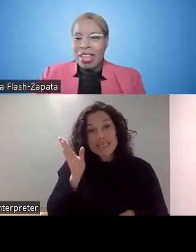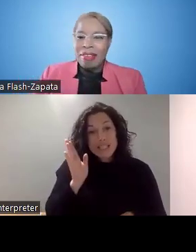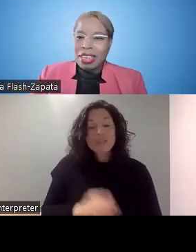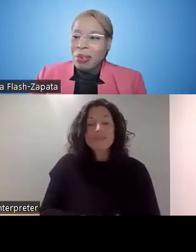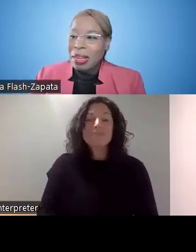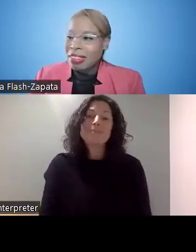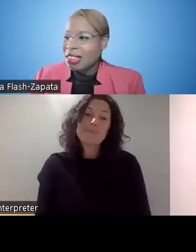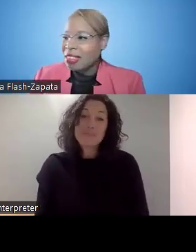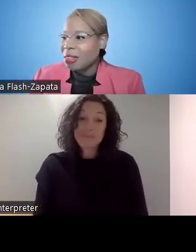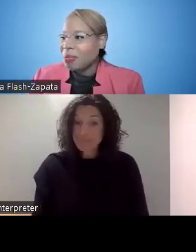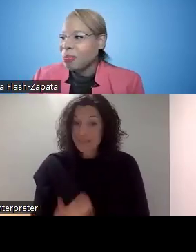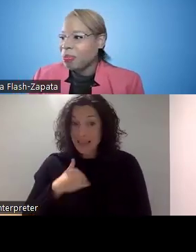Do you have any questions?